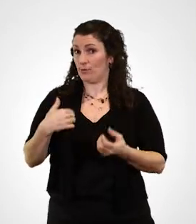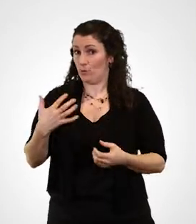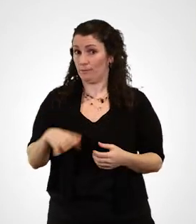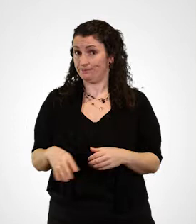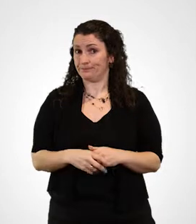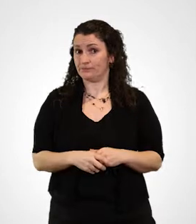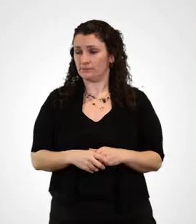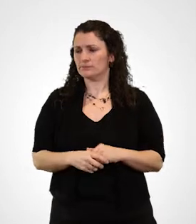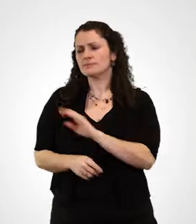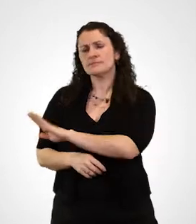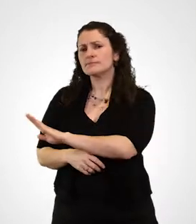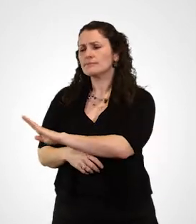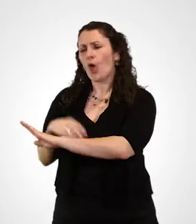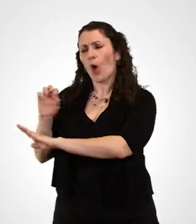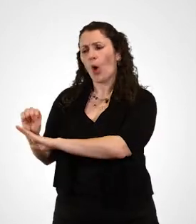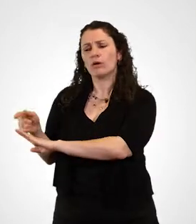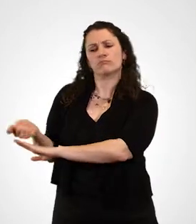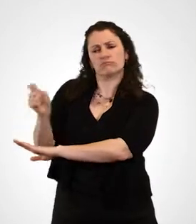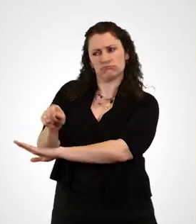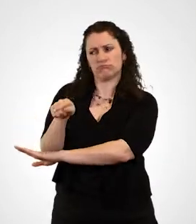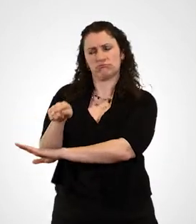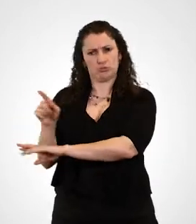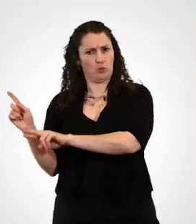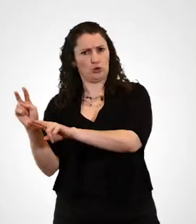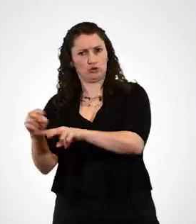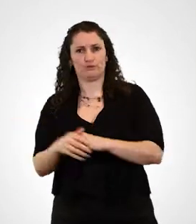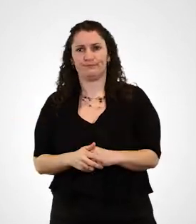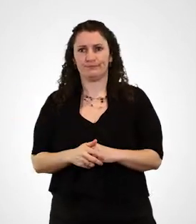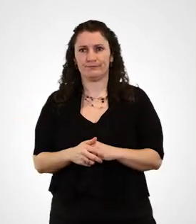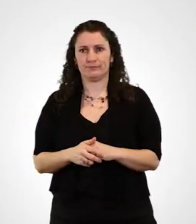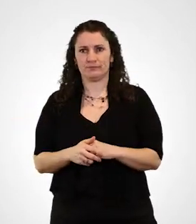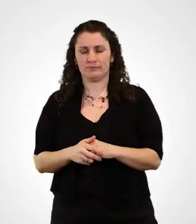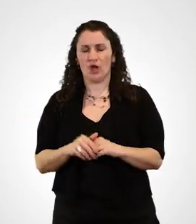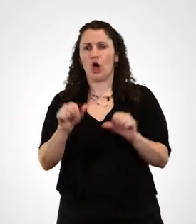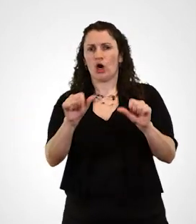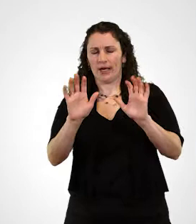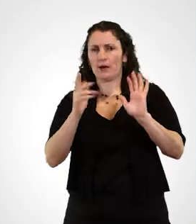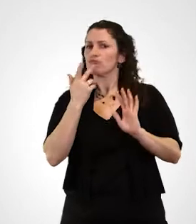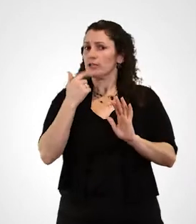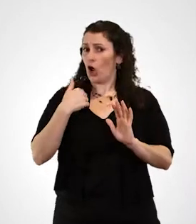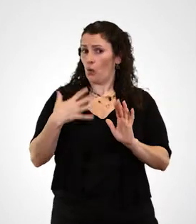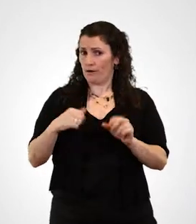Okay, I've got "bake", so if I was going to do bake I would definitely -